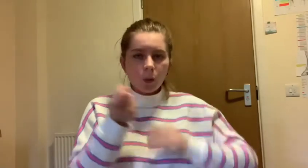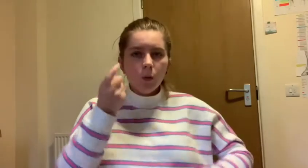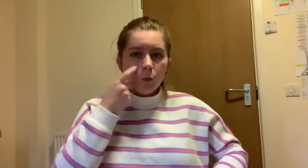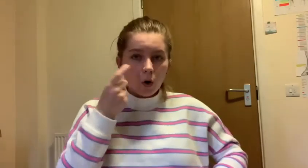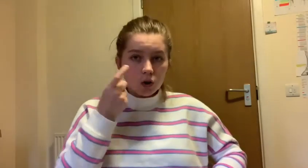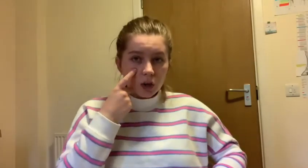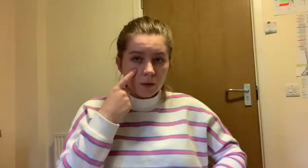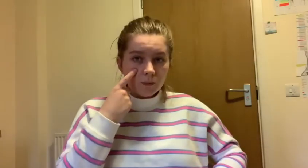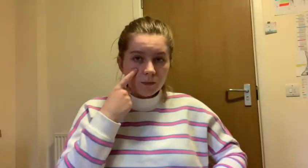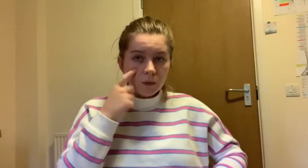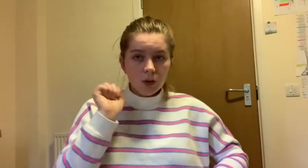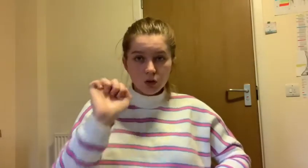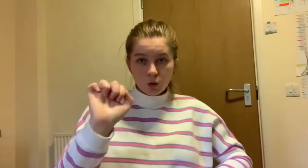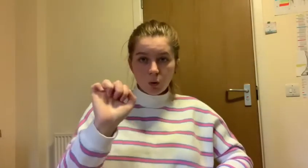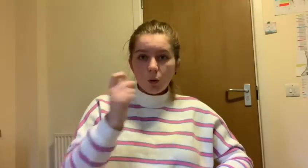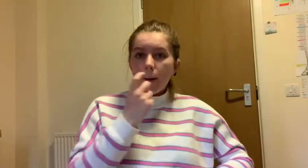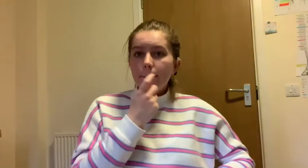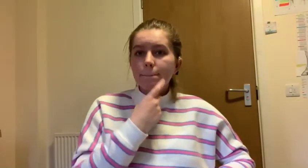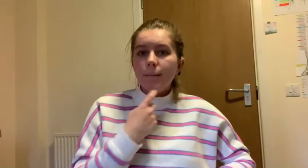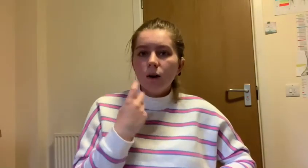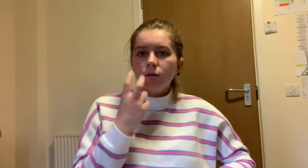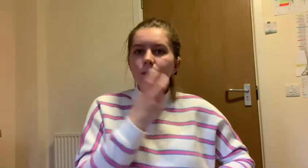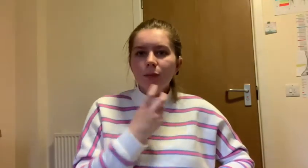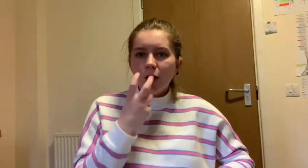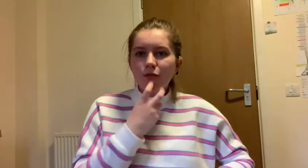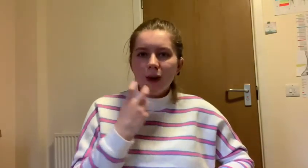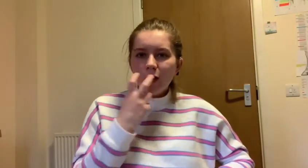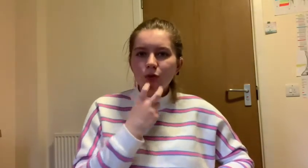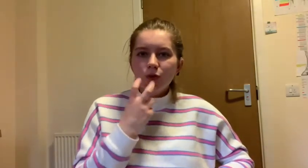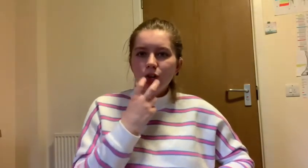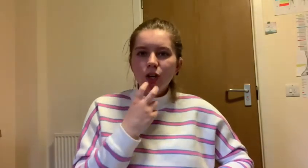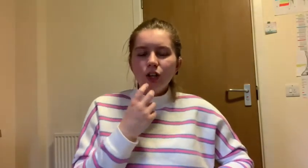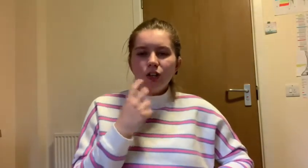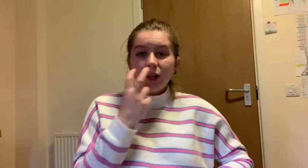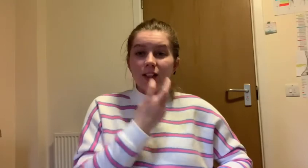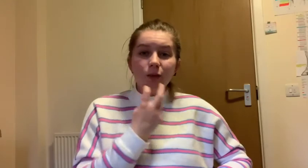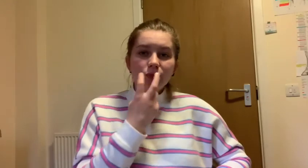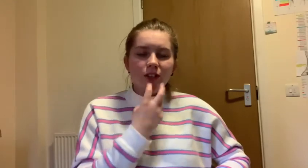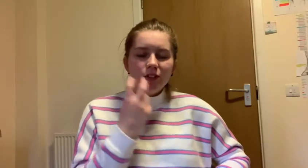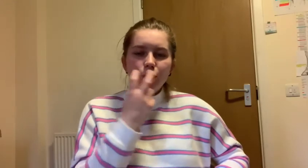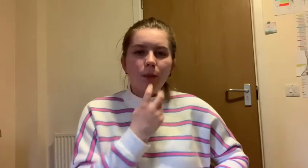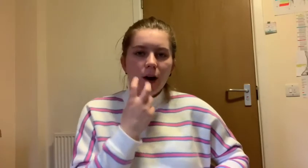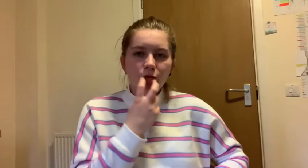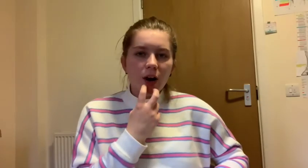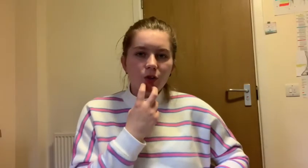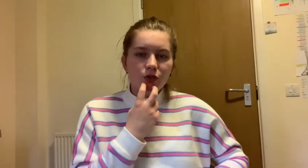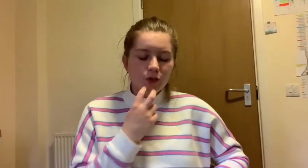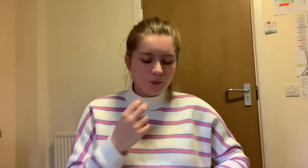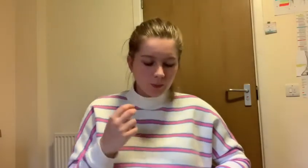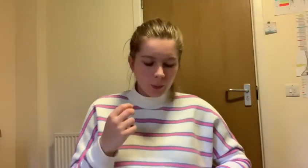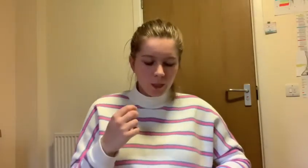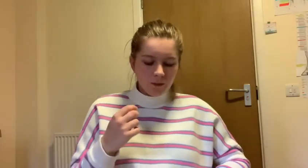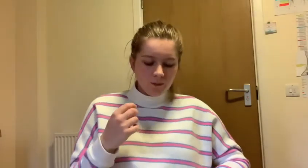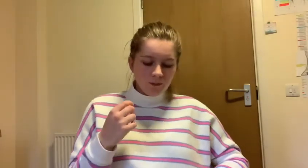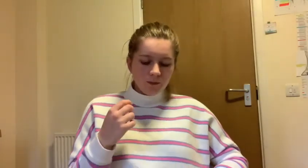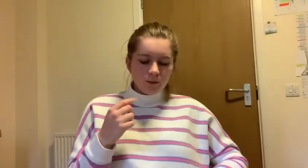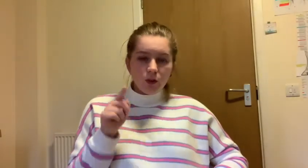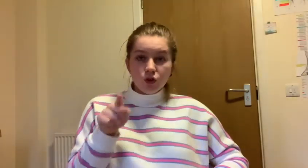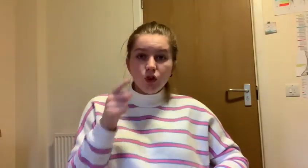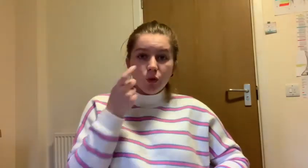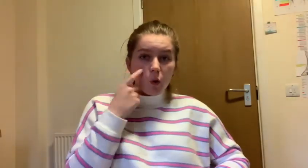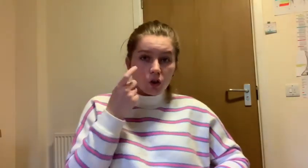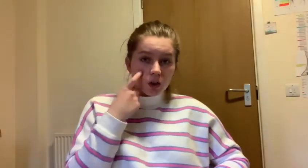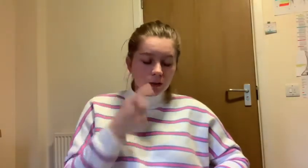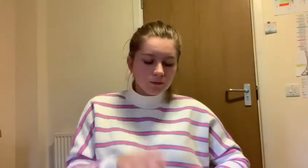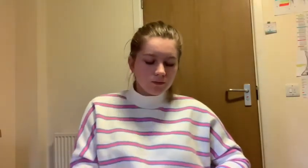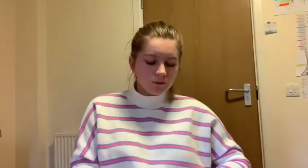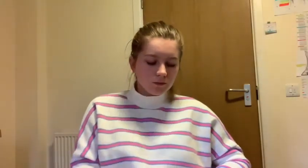"watch it, your mouth mouth" because I can lipread "mouth" x2 (not just necessarily lip reading) "you watch it"